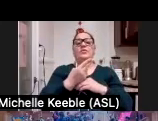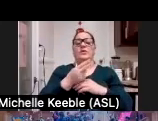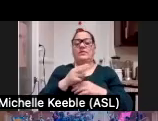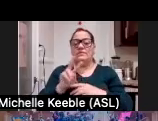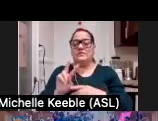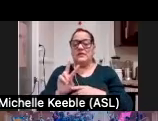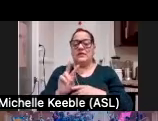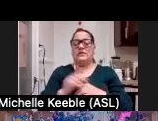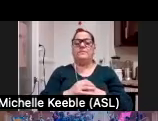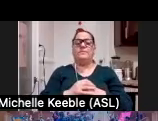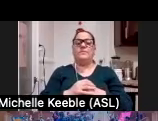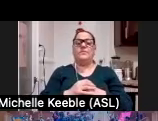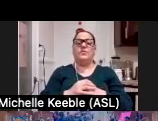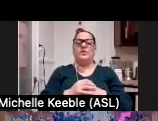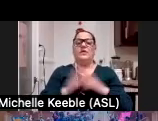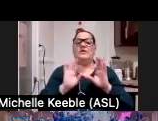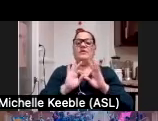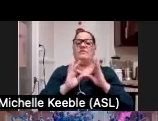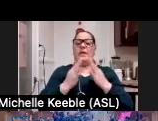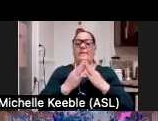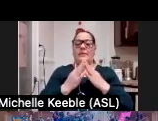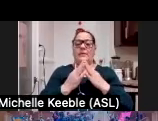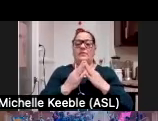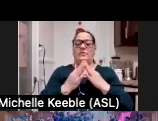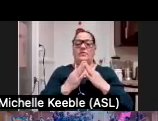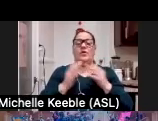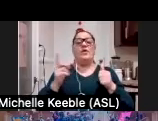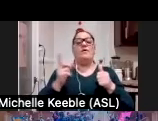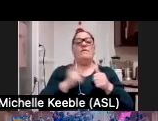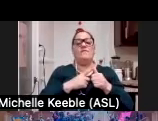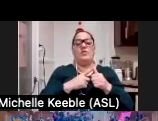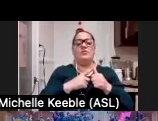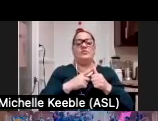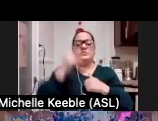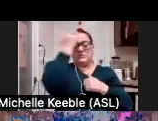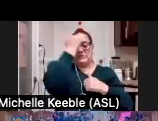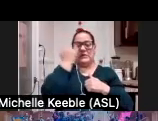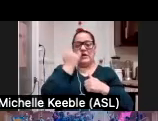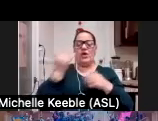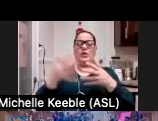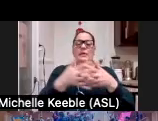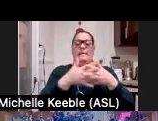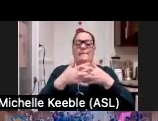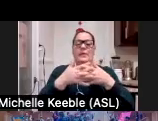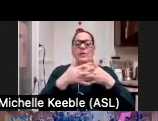uh his family was were uh first generation Italian Americans. Uh he was the son of an